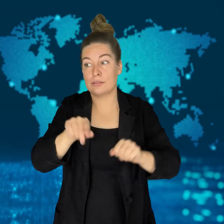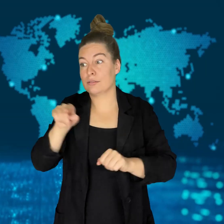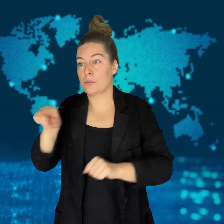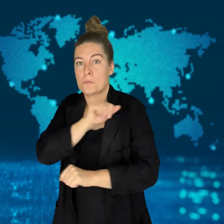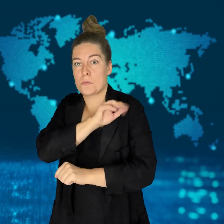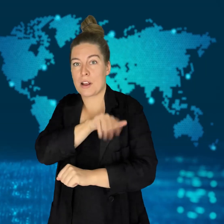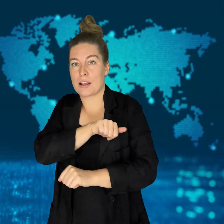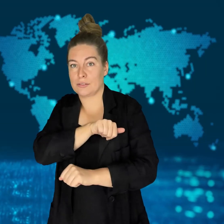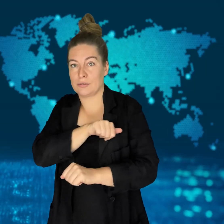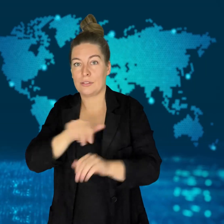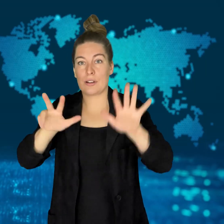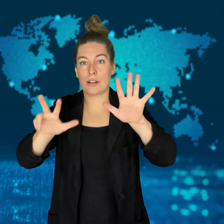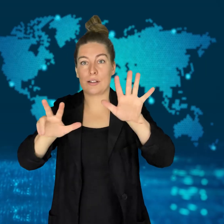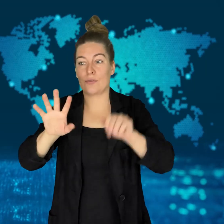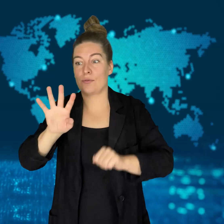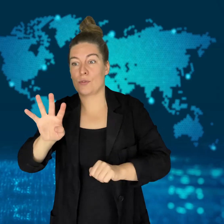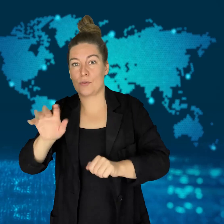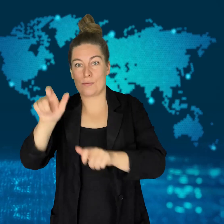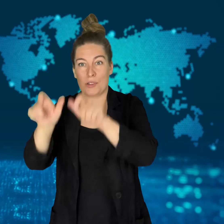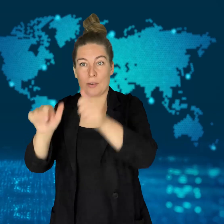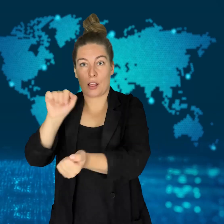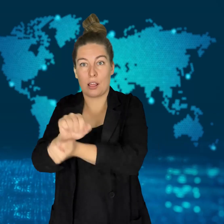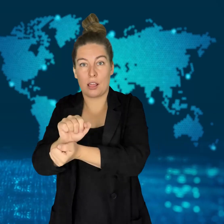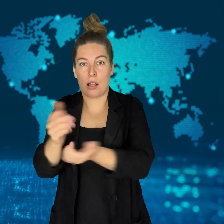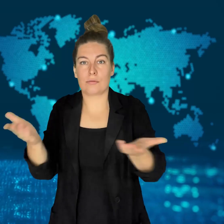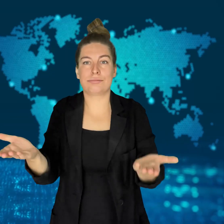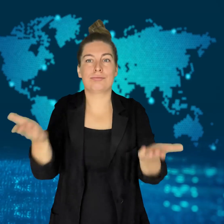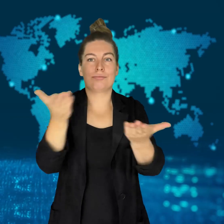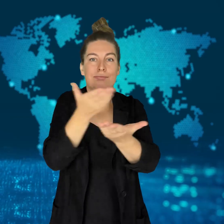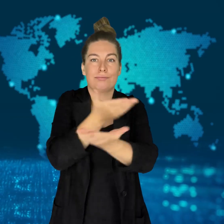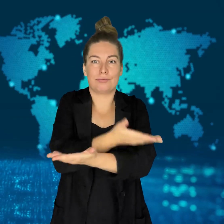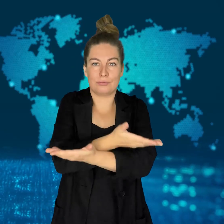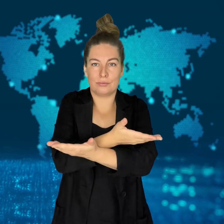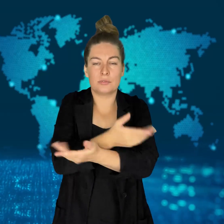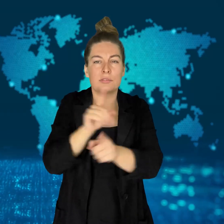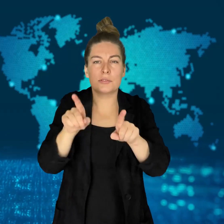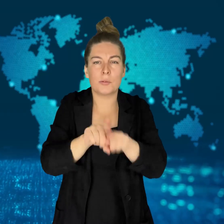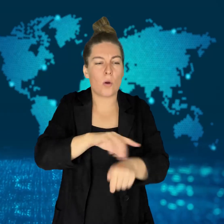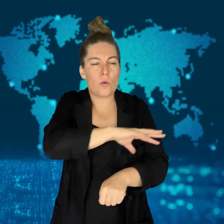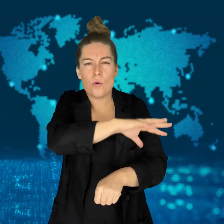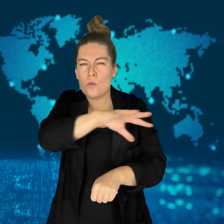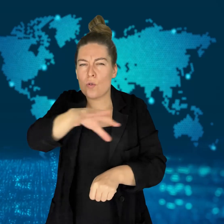for 84 additional Palestinian prisoners.